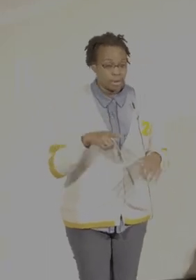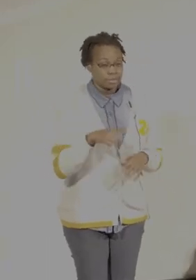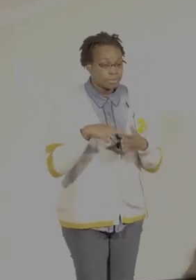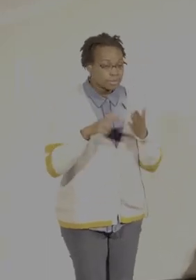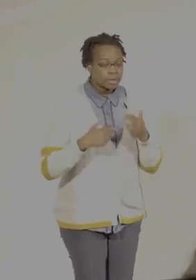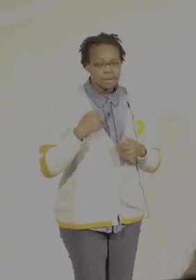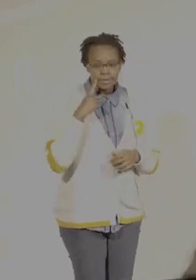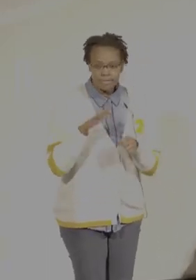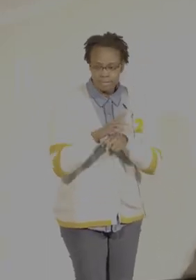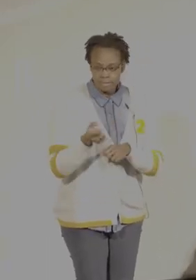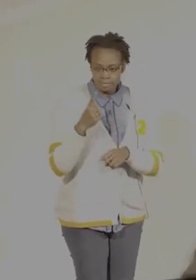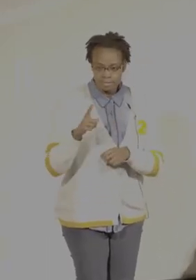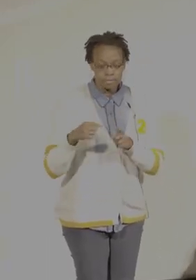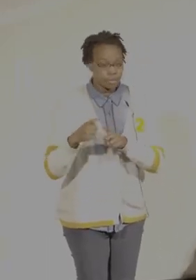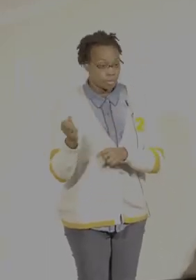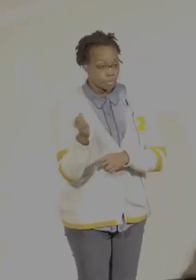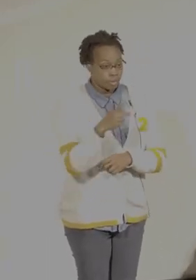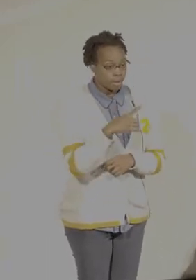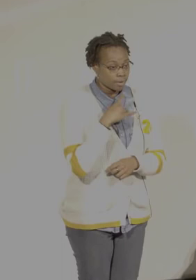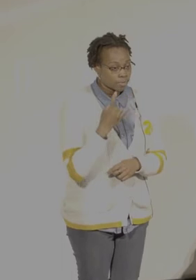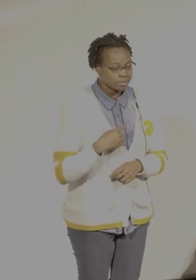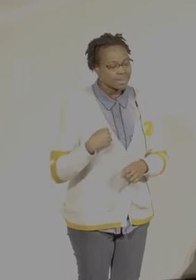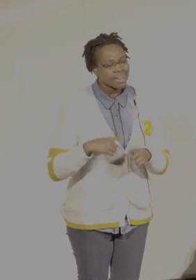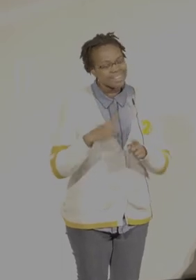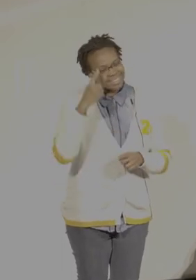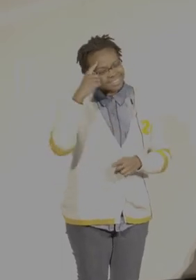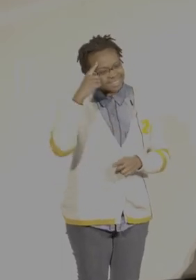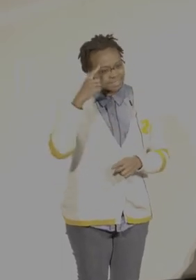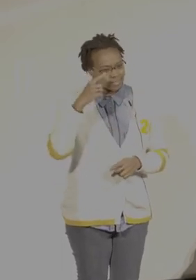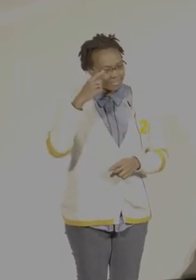I think he understood this when he went back. But it's still, I think psychologically challenging